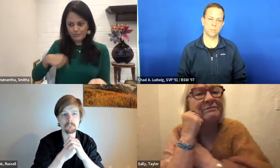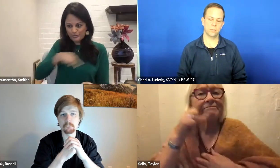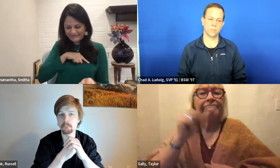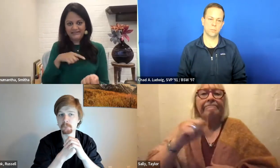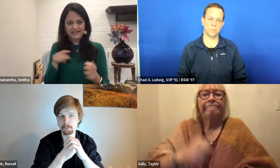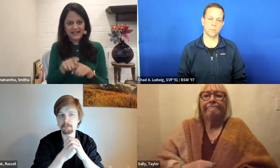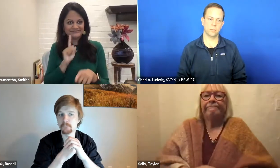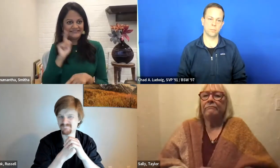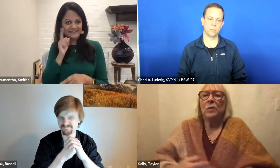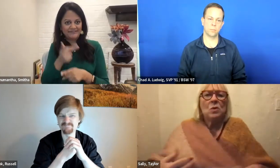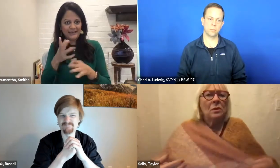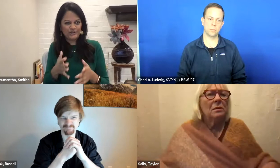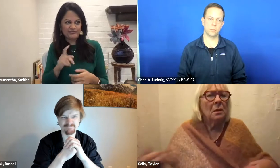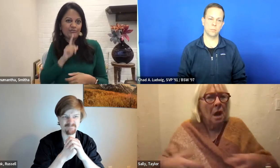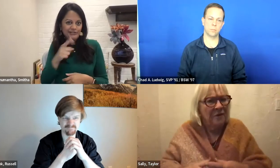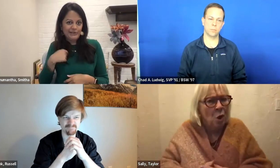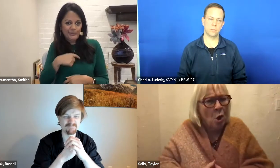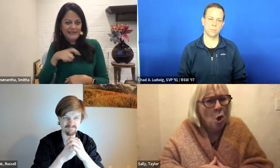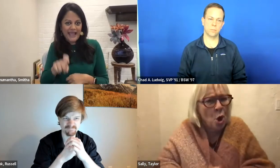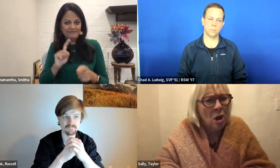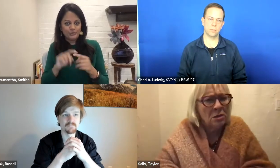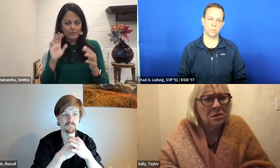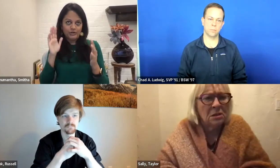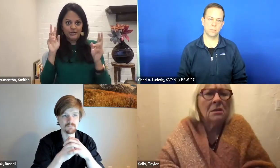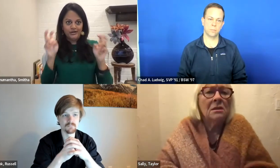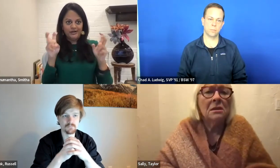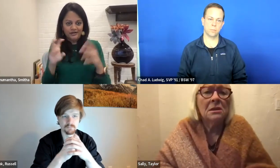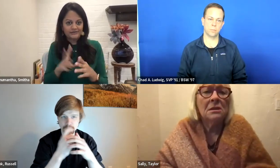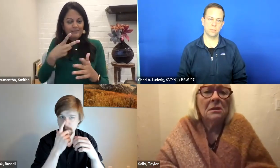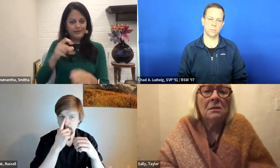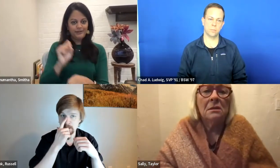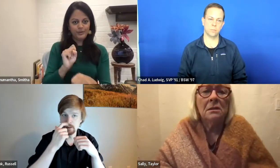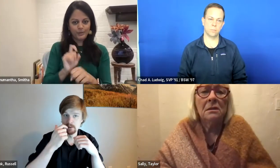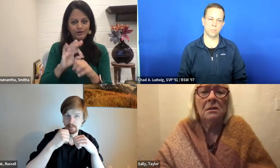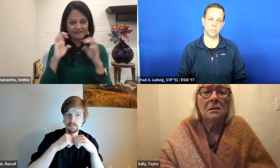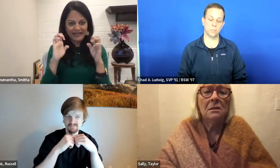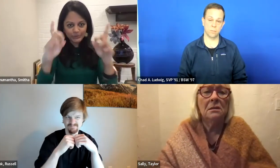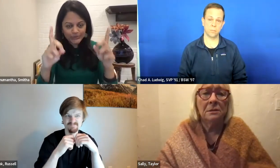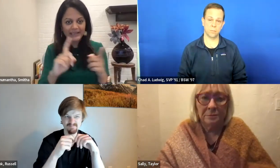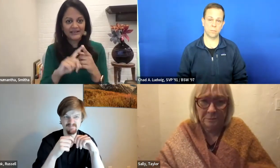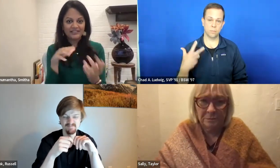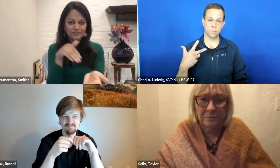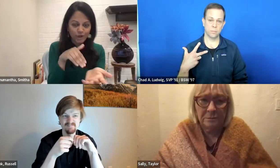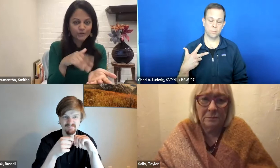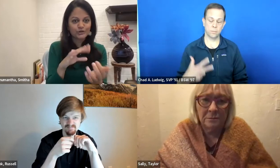and that's a situation that we, as Deaf caregivers, really need to, I guess, you know, do double the work